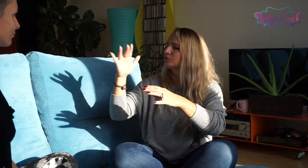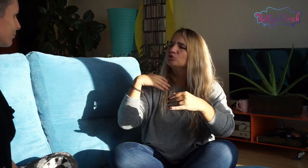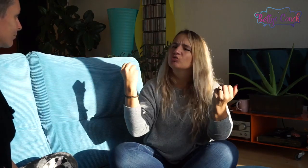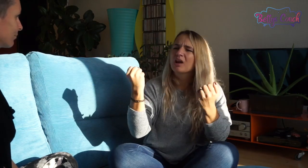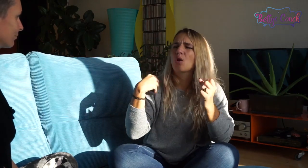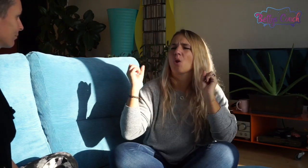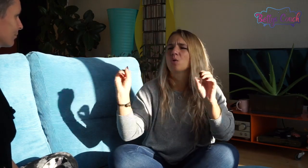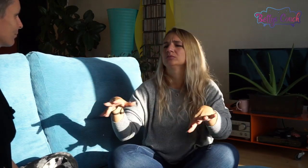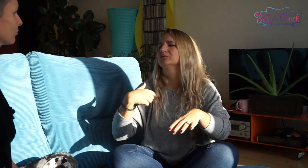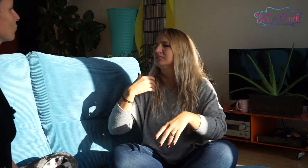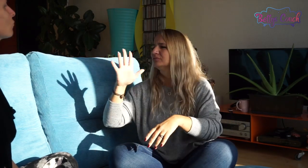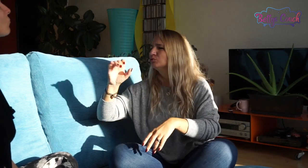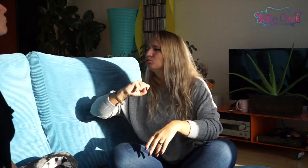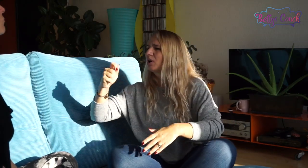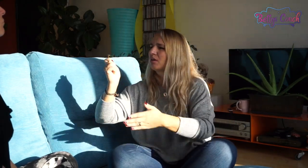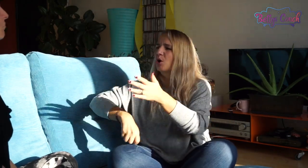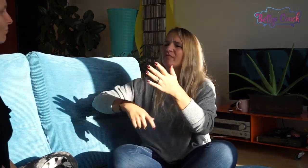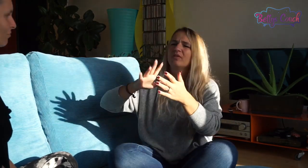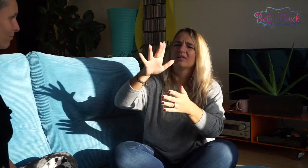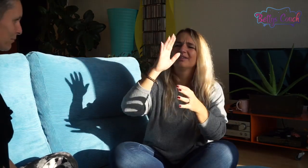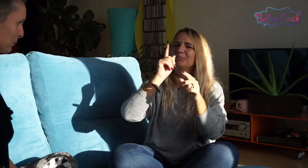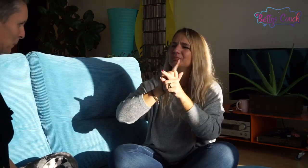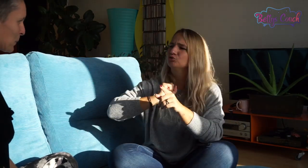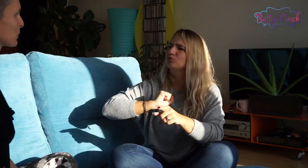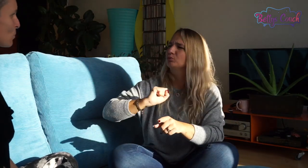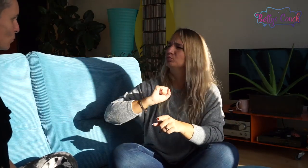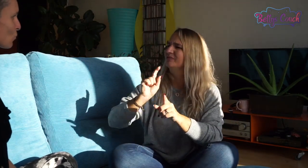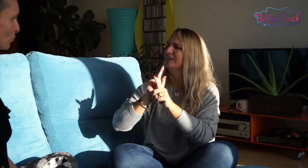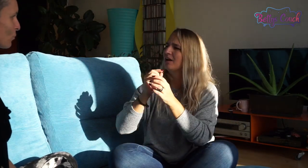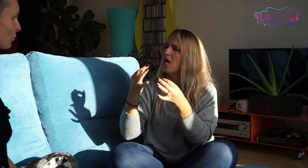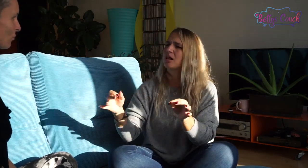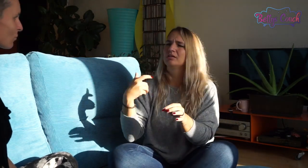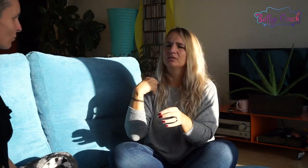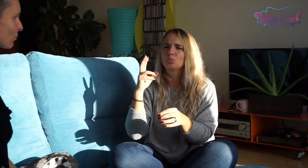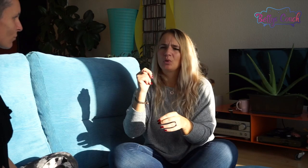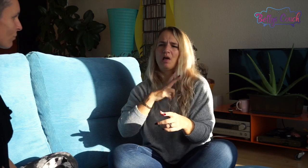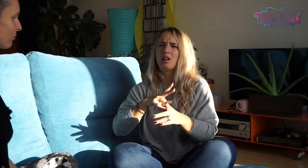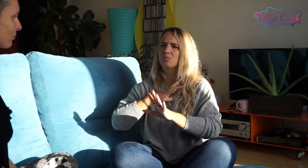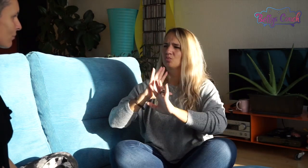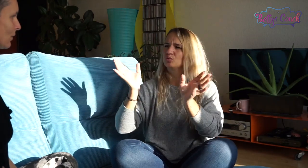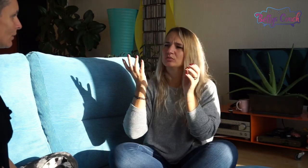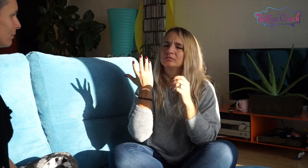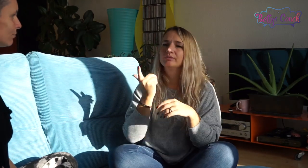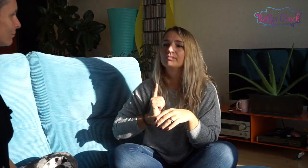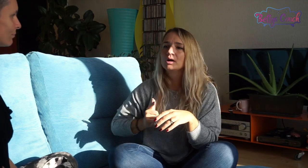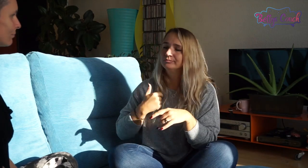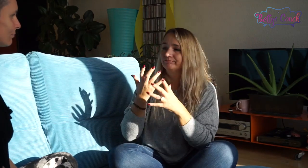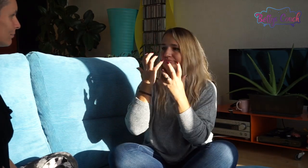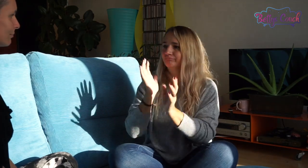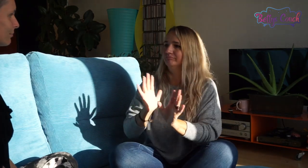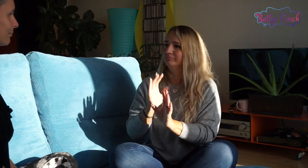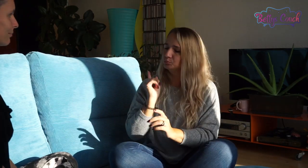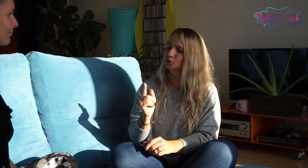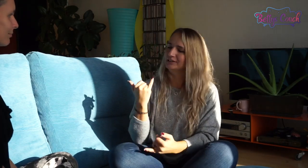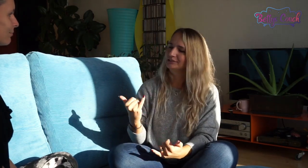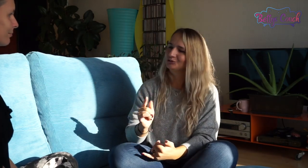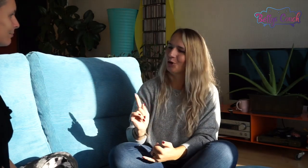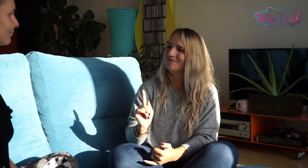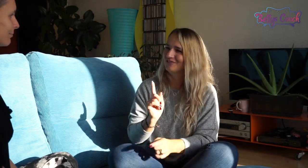I wanted to get rid of things quickly, do things, shop quickly. It couldn't wait. Everything should be done immediately.